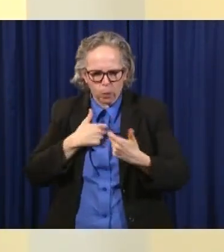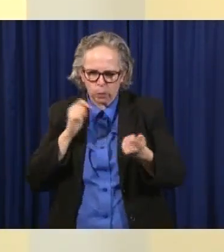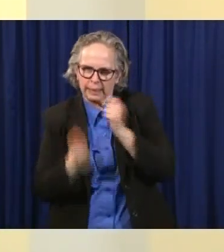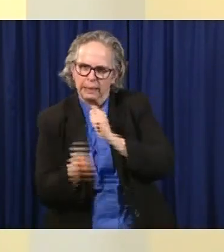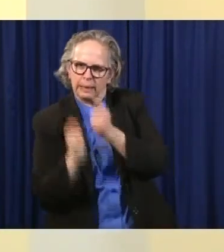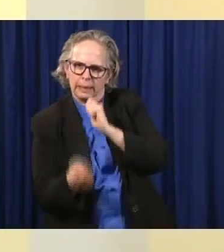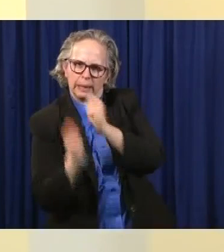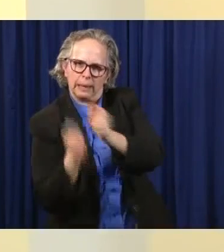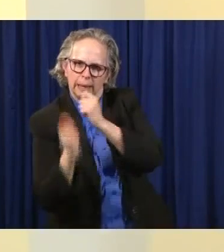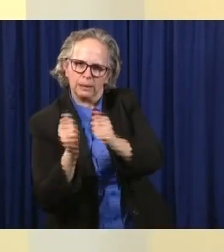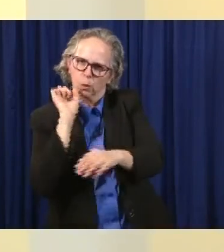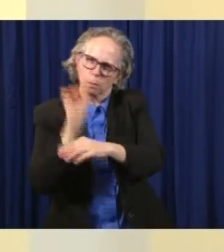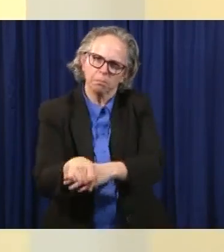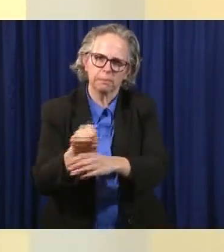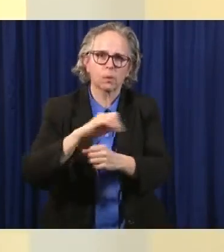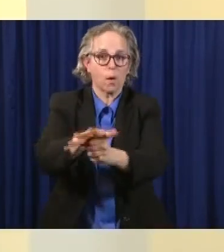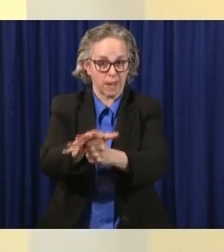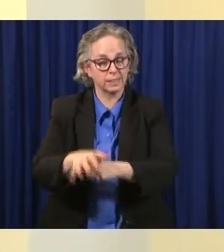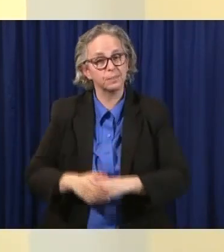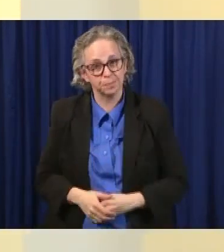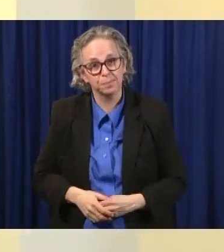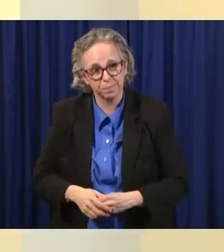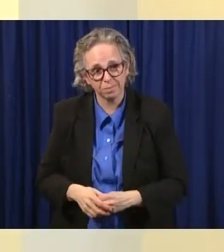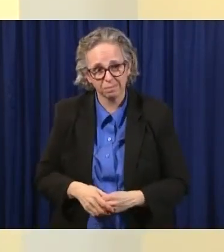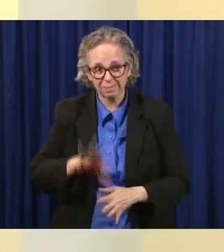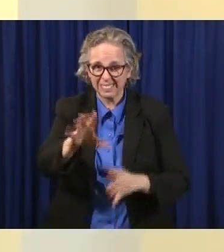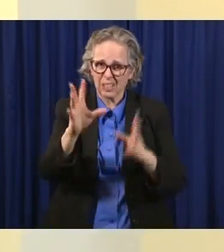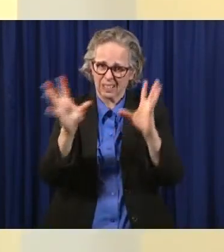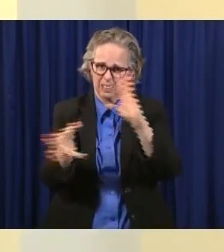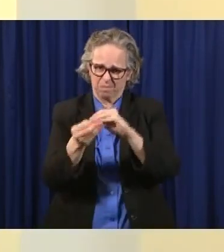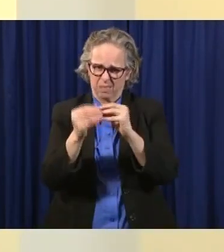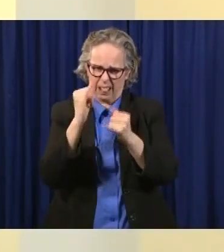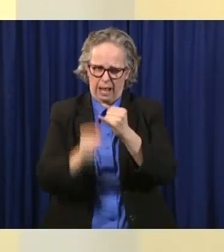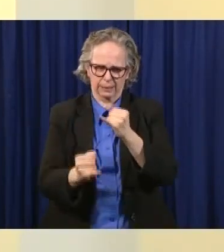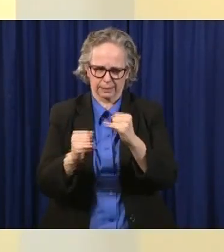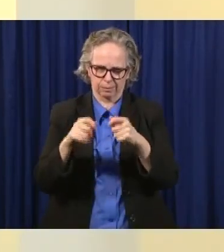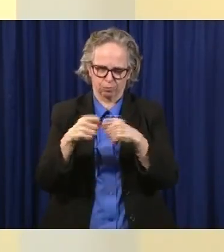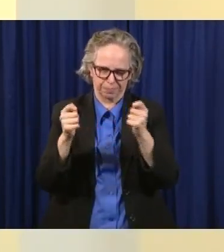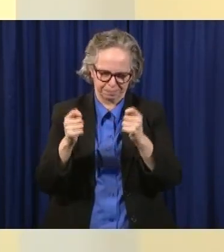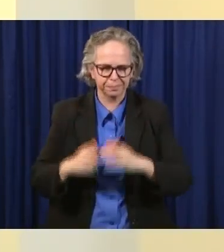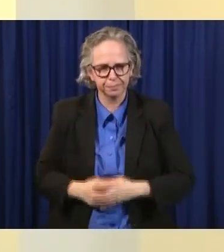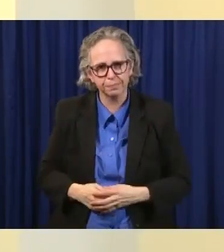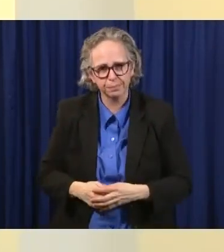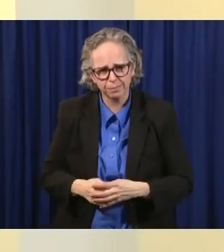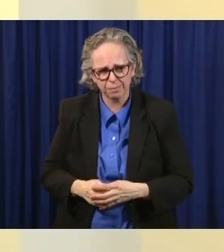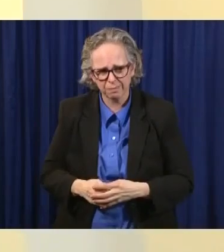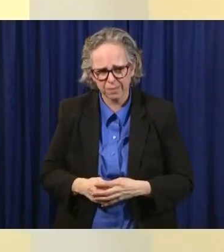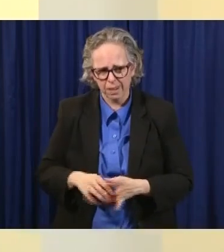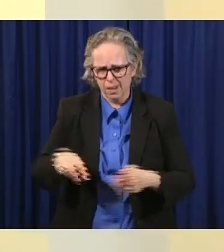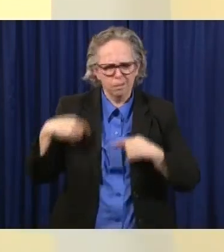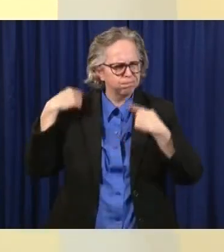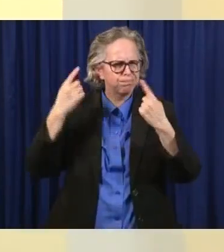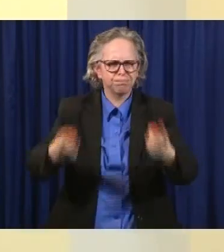WHERE WE ARE GOING I LOOK FORWARD TO GOING OVER THAT WITH YOU MORE IN DAYS AHEAD.